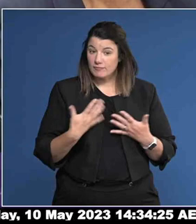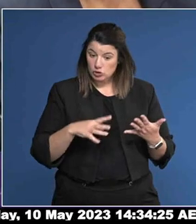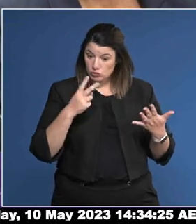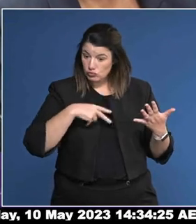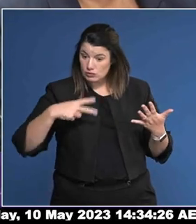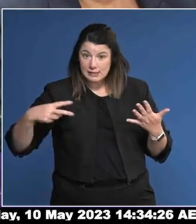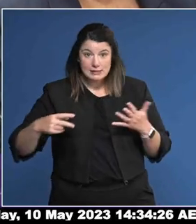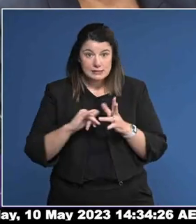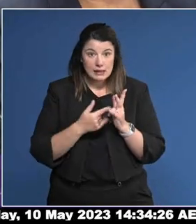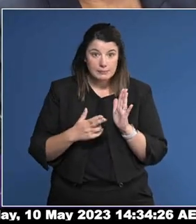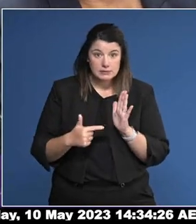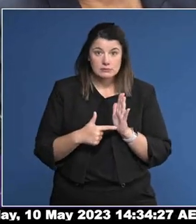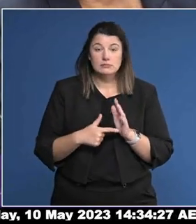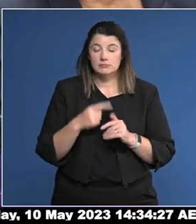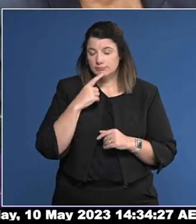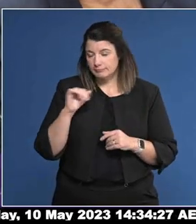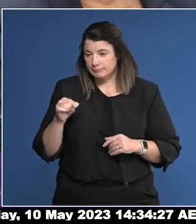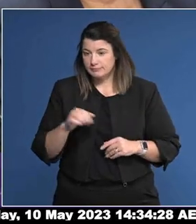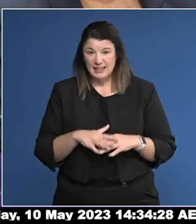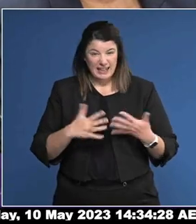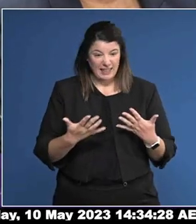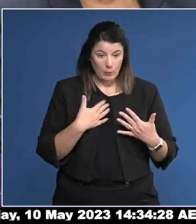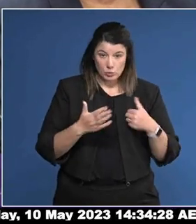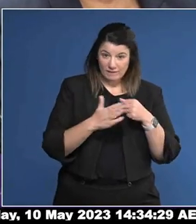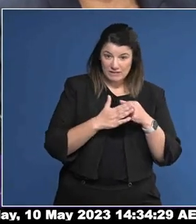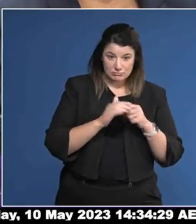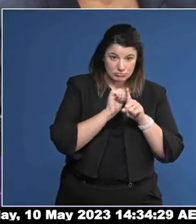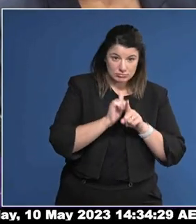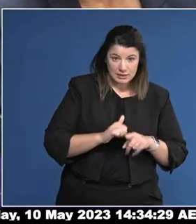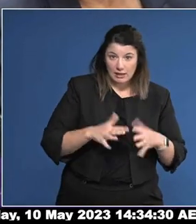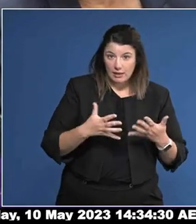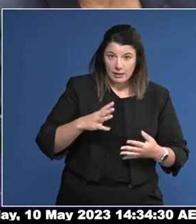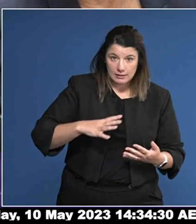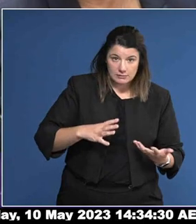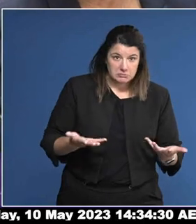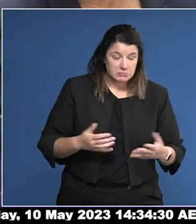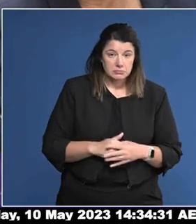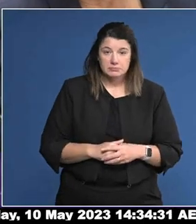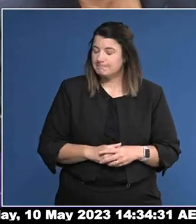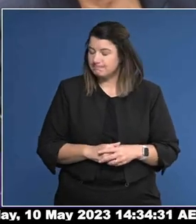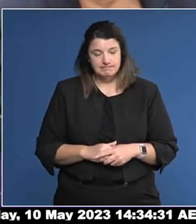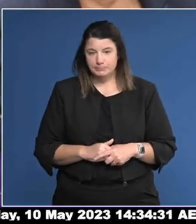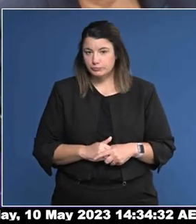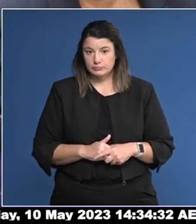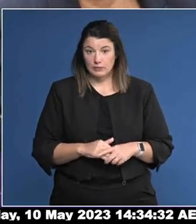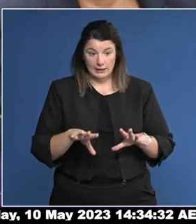Yes. MS EASTMAN: Are there any corrections that you wish to make to the statement at all? MS BULLEN: No. And are its contents true and correct?